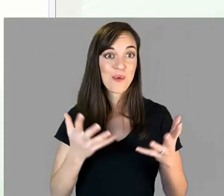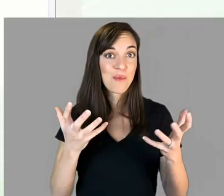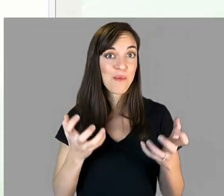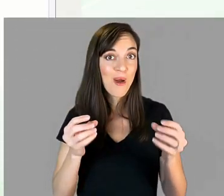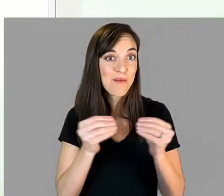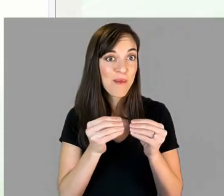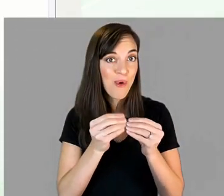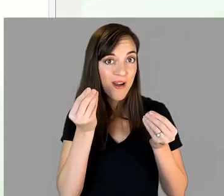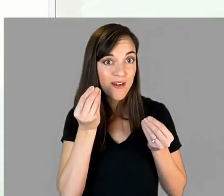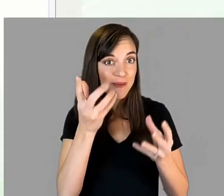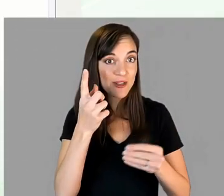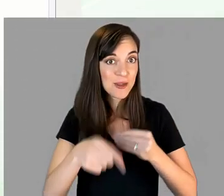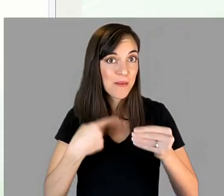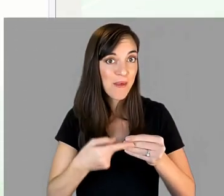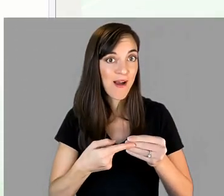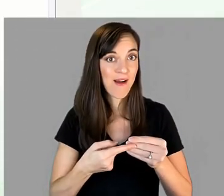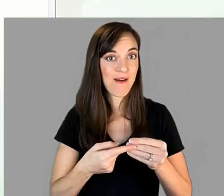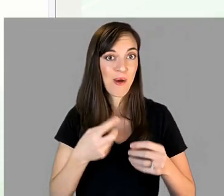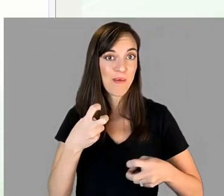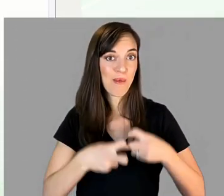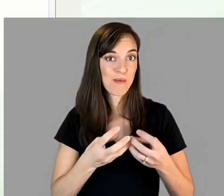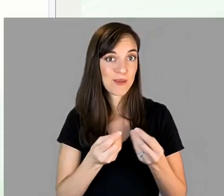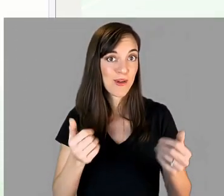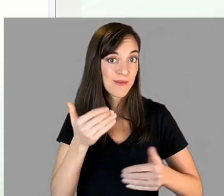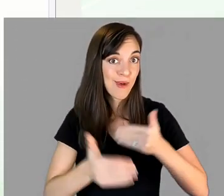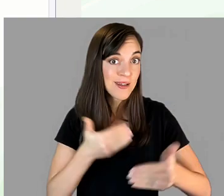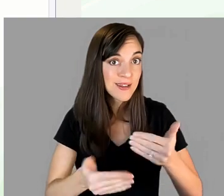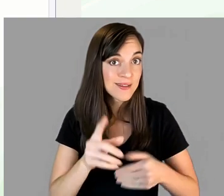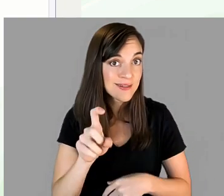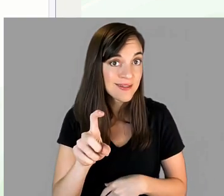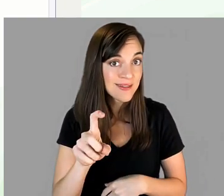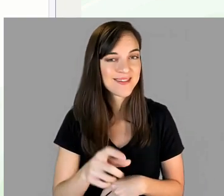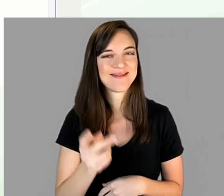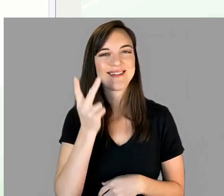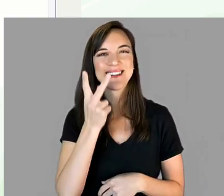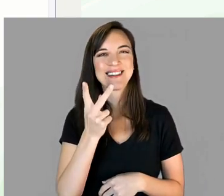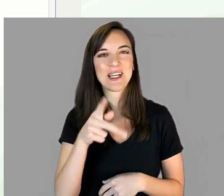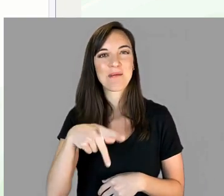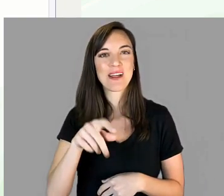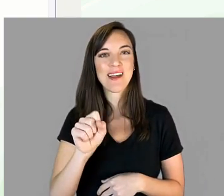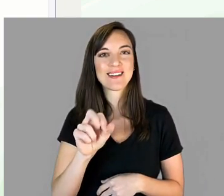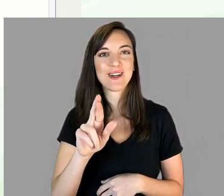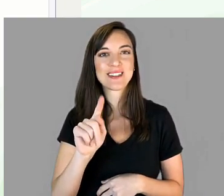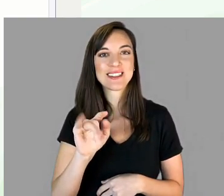Want to learn more about the problem solving process? Go to the PS/RtI online course,